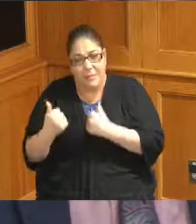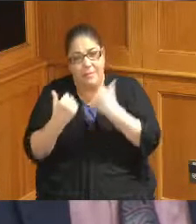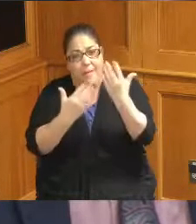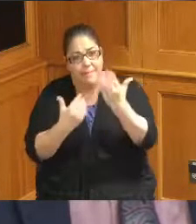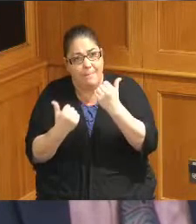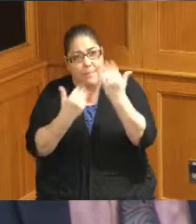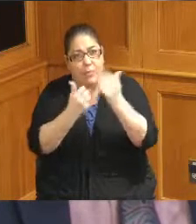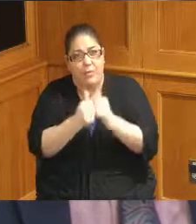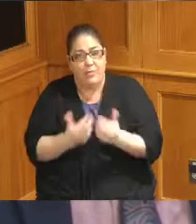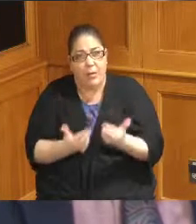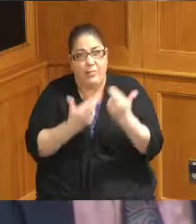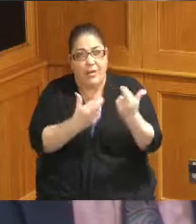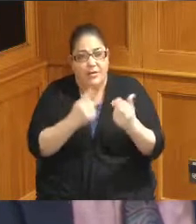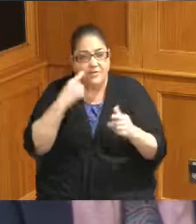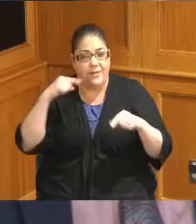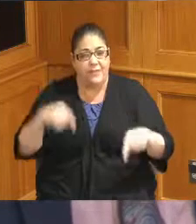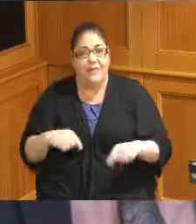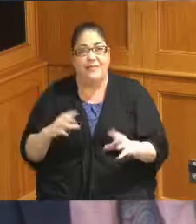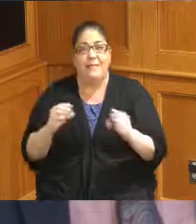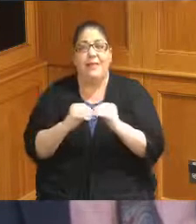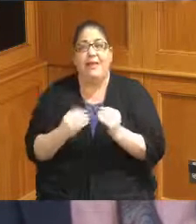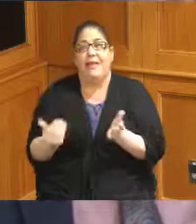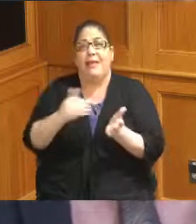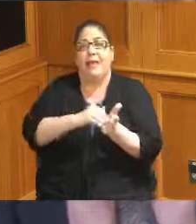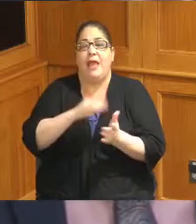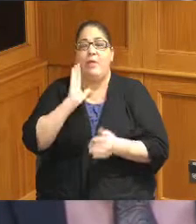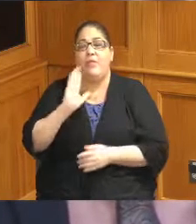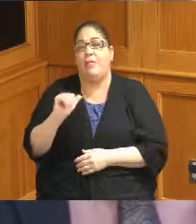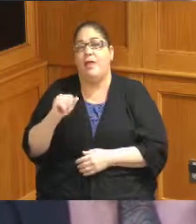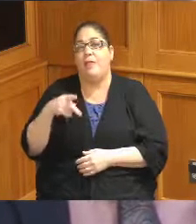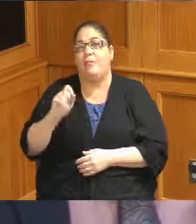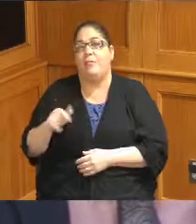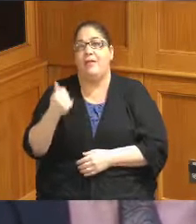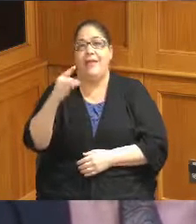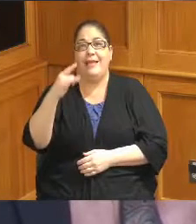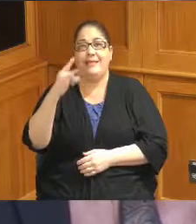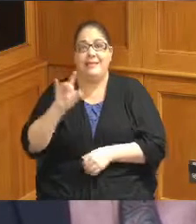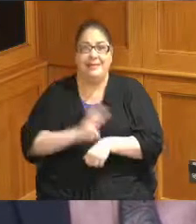and so that meeting is due to take place April 18th at six o'clock at the Board of Elections